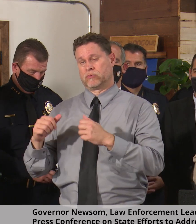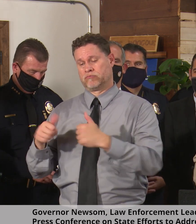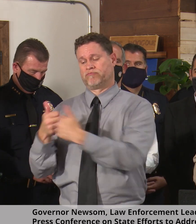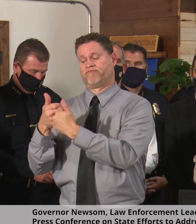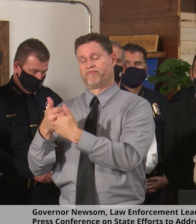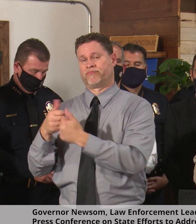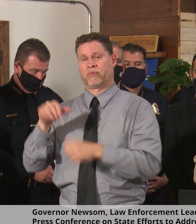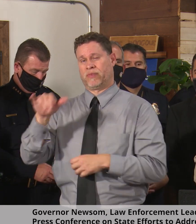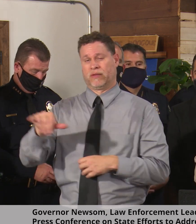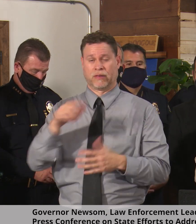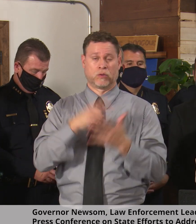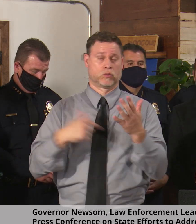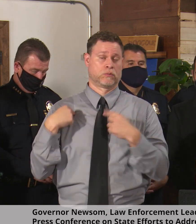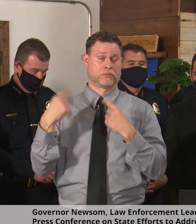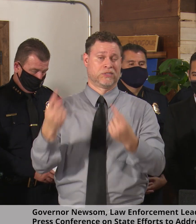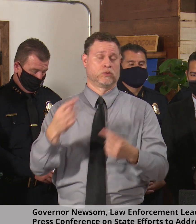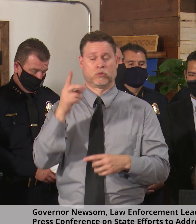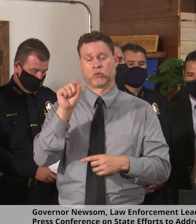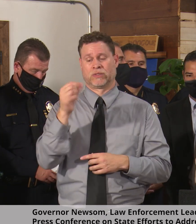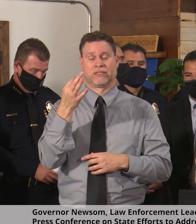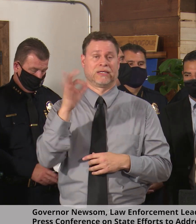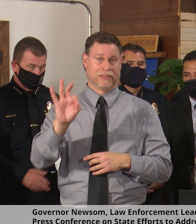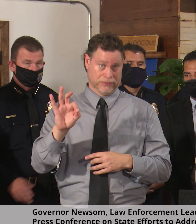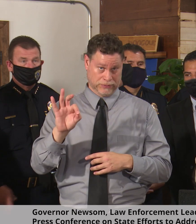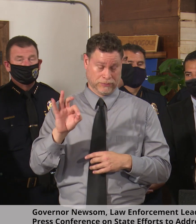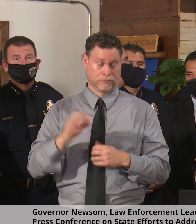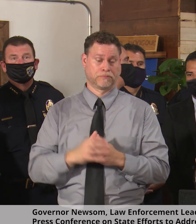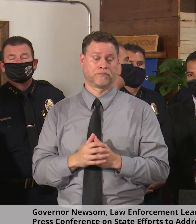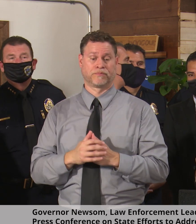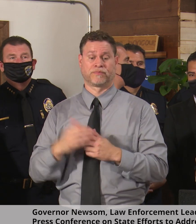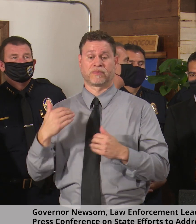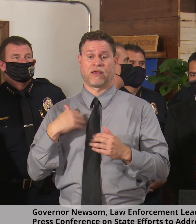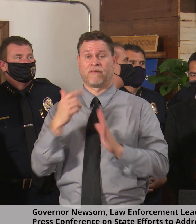So that's kind of what we've been doing since 2019. Having the bill being signed,